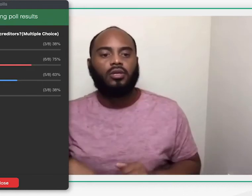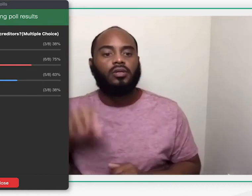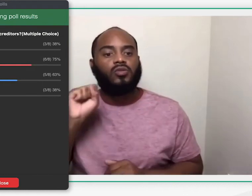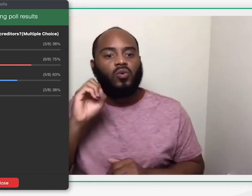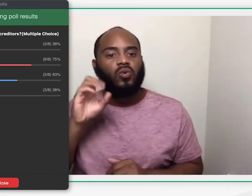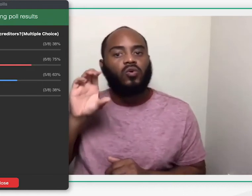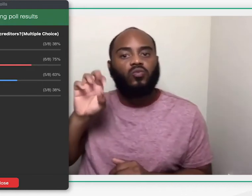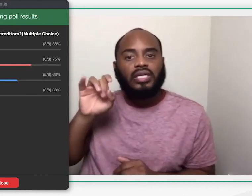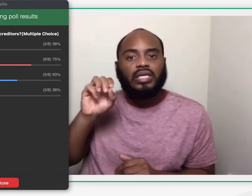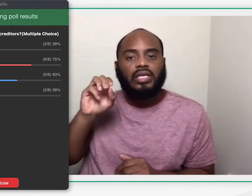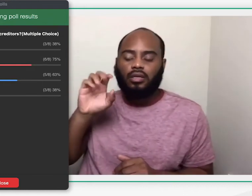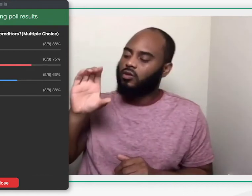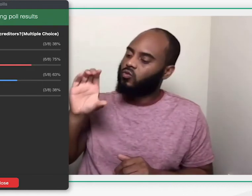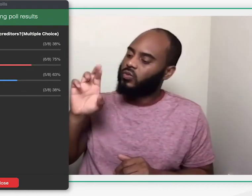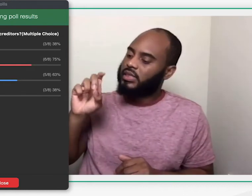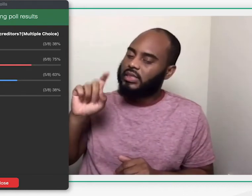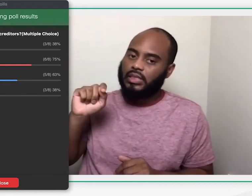Now, let's review them. Creditworthiness.